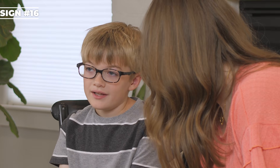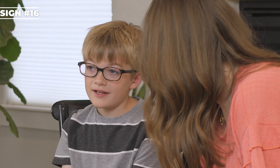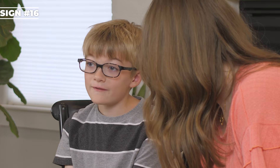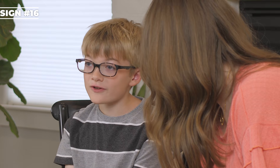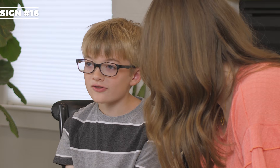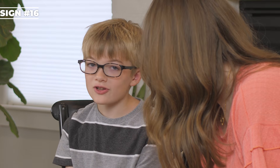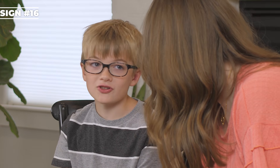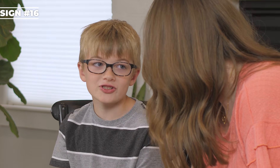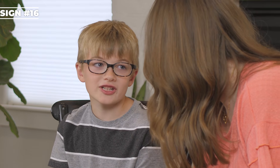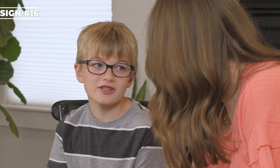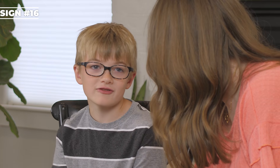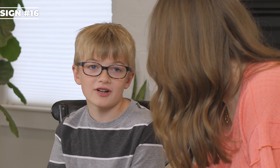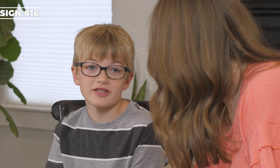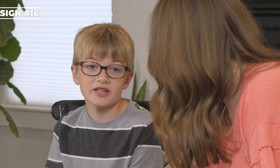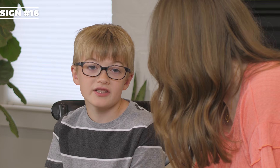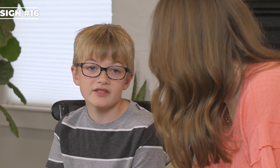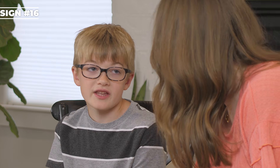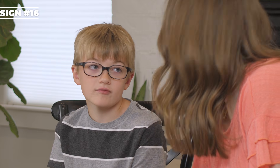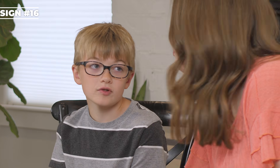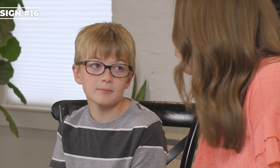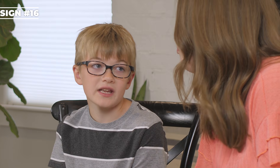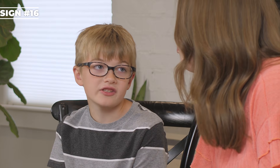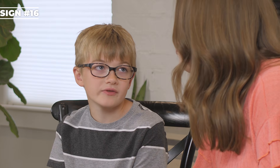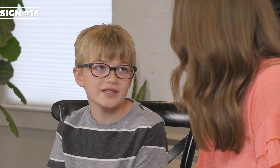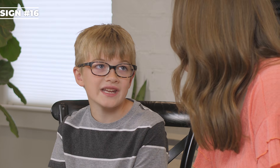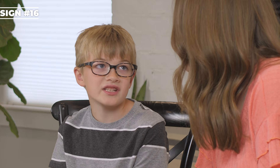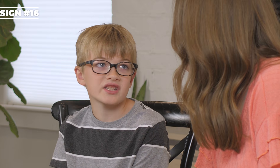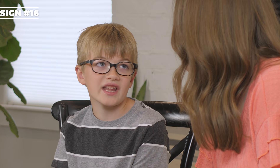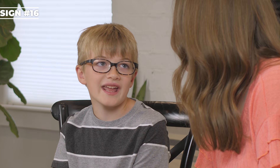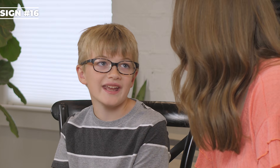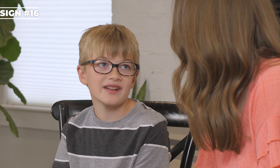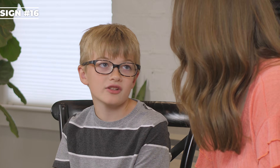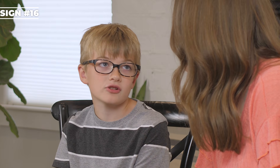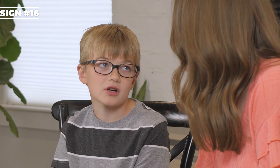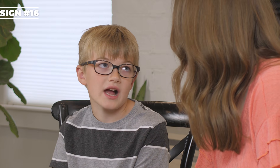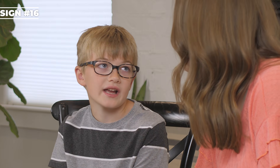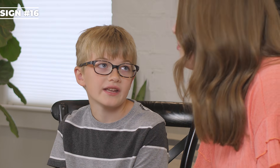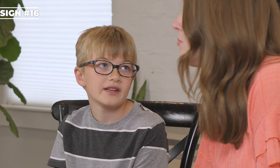And if you’re allergic to onions. They were make you sneeze and cry.